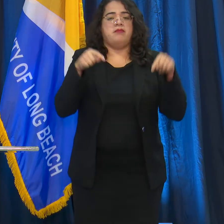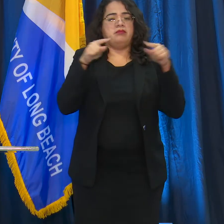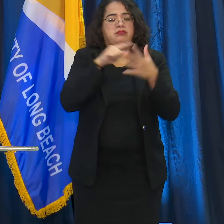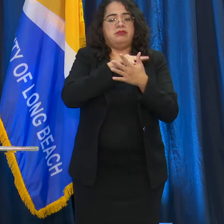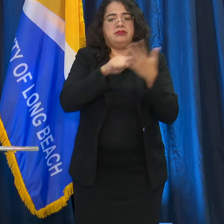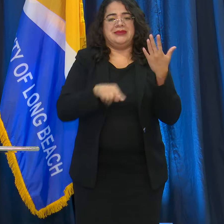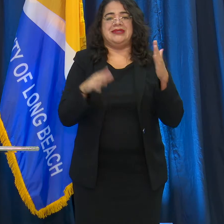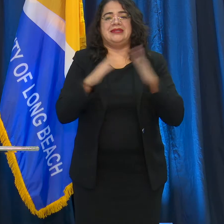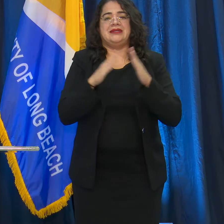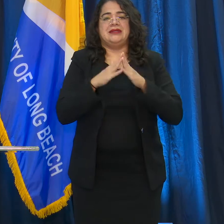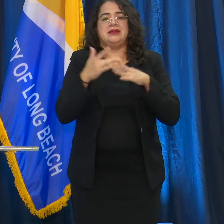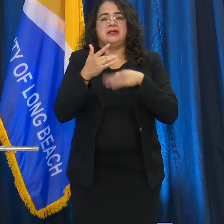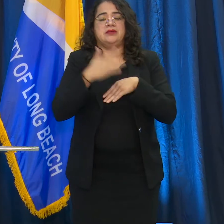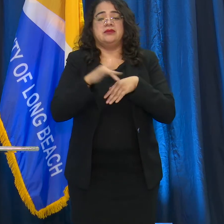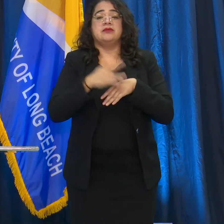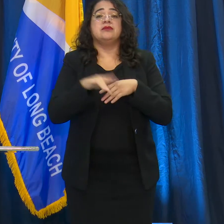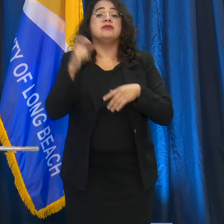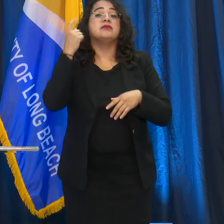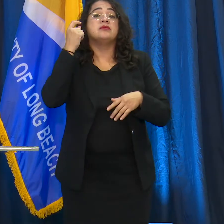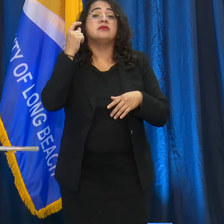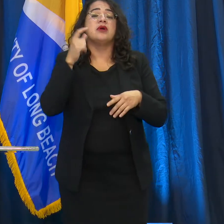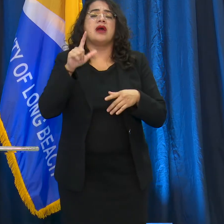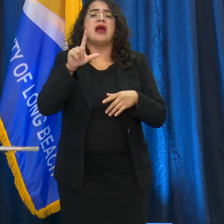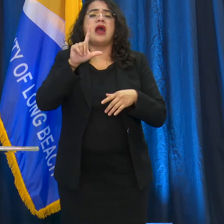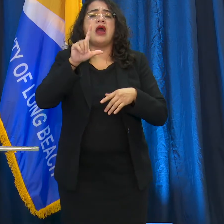available no more than three days in advance, so there will be new